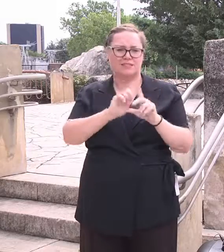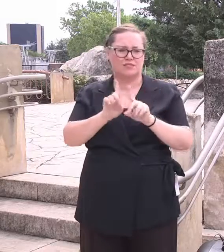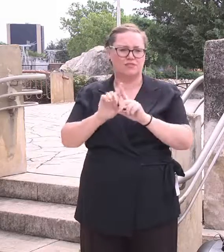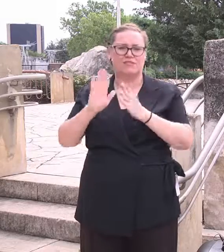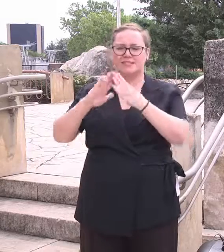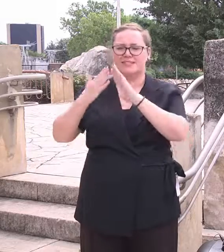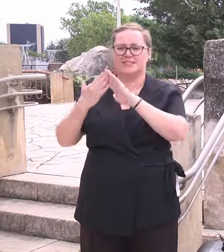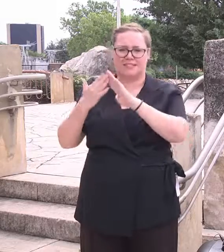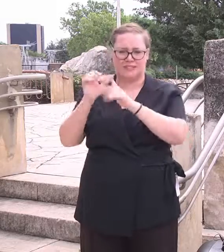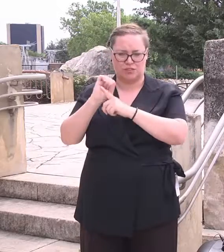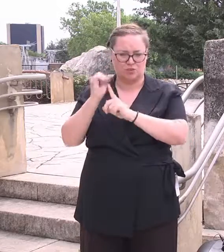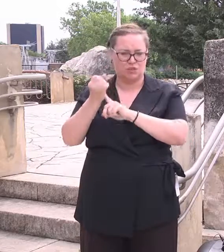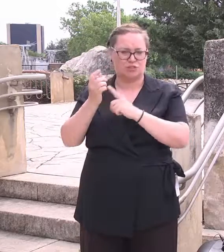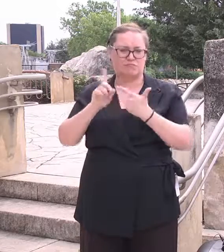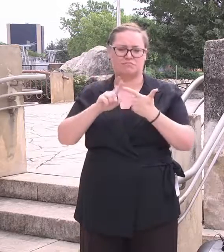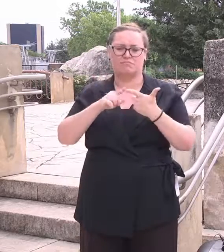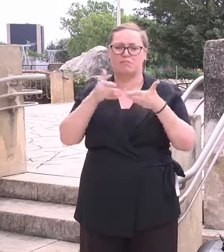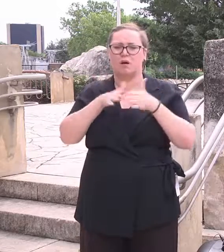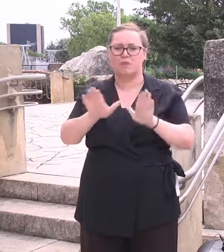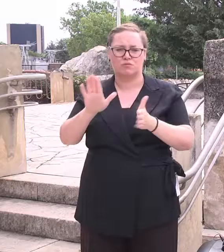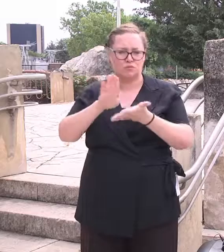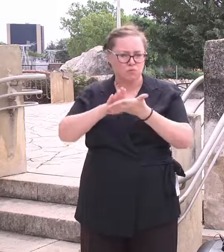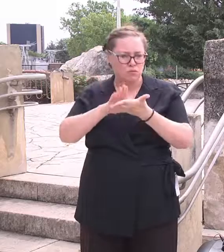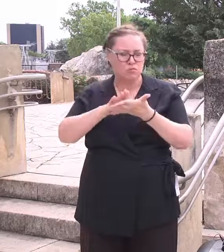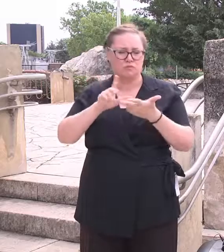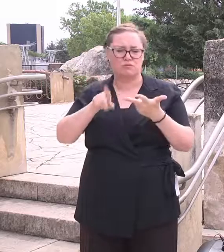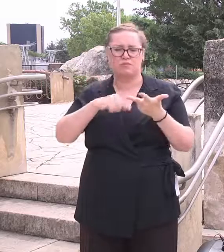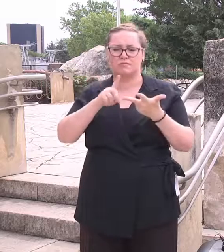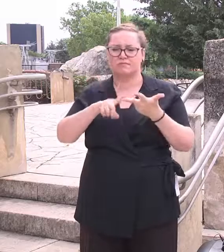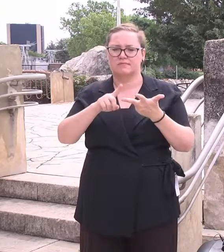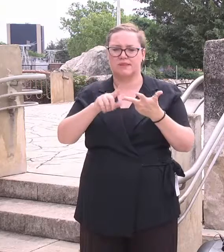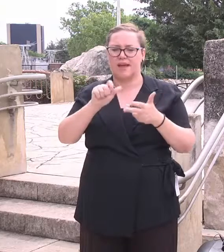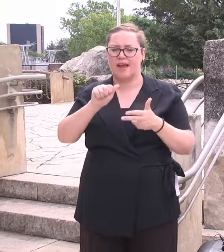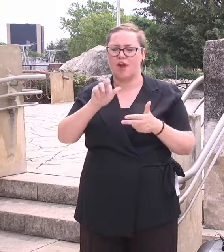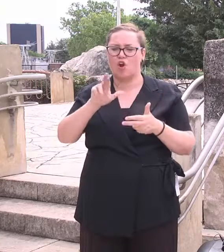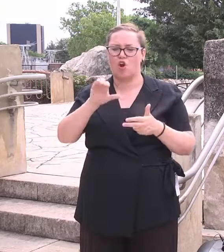used it in our Public Schools uh We've also used it in aeromedical because we think about things